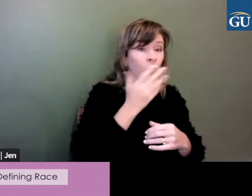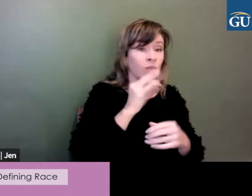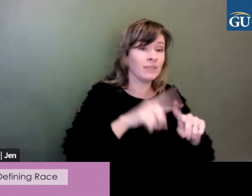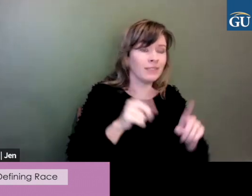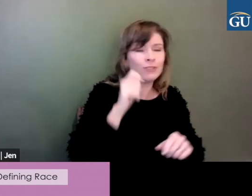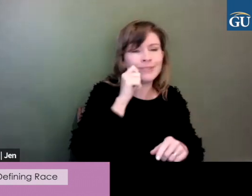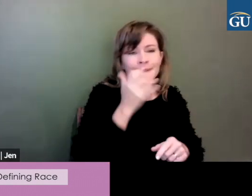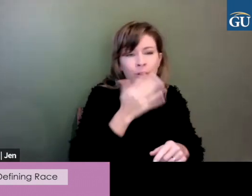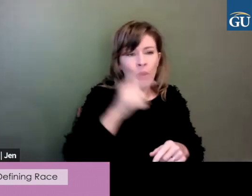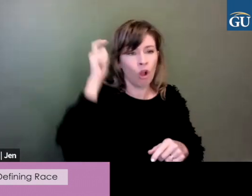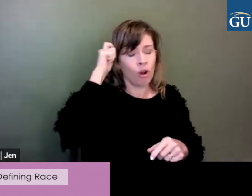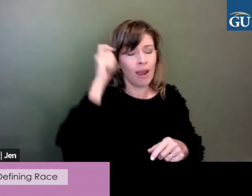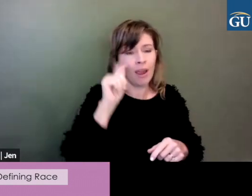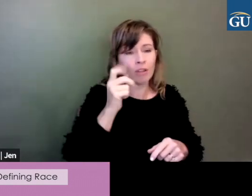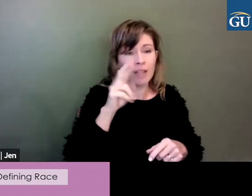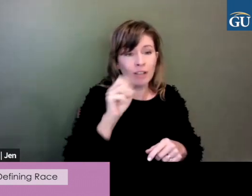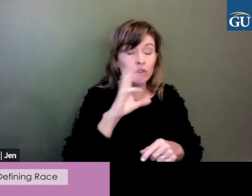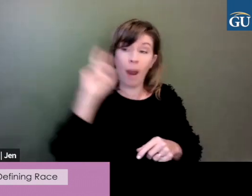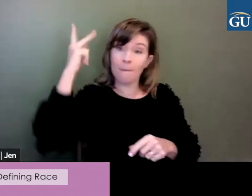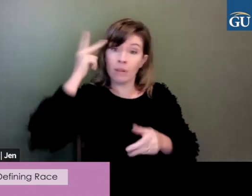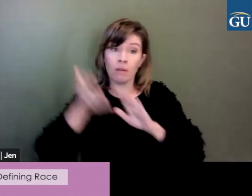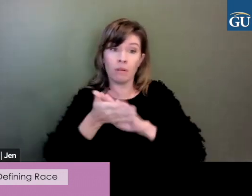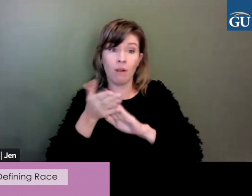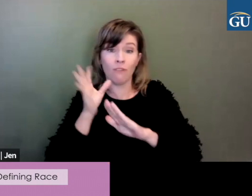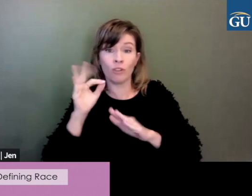the political governance of society based on unequal